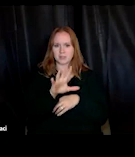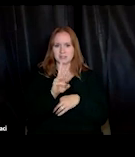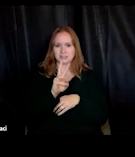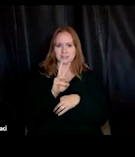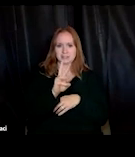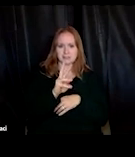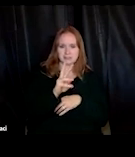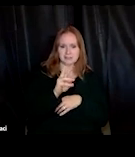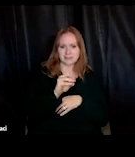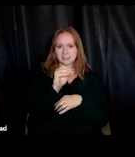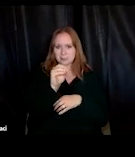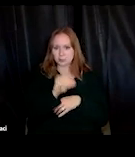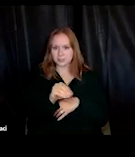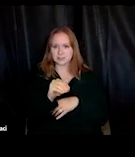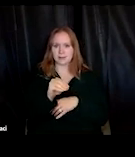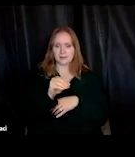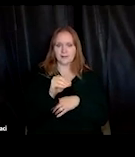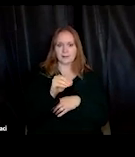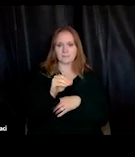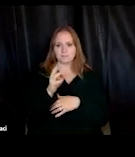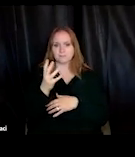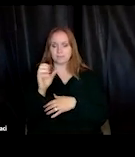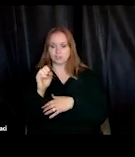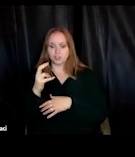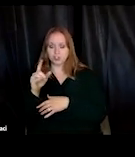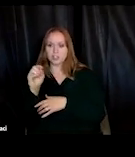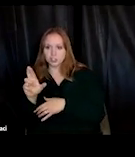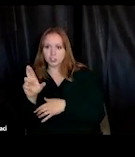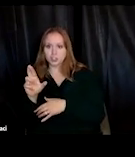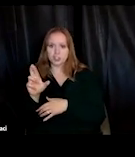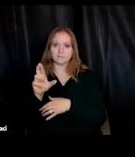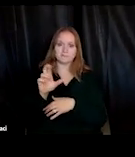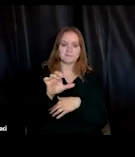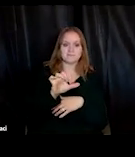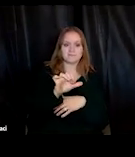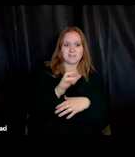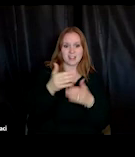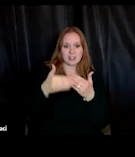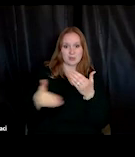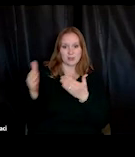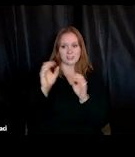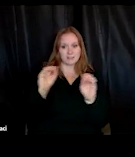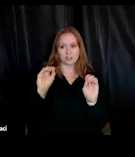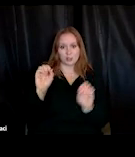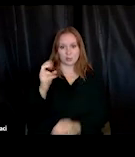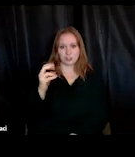and the remaining 40% are unsheltered. So that is a quick edit to my slide, that the color coding is reversed